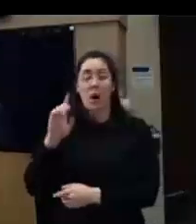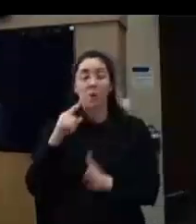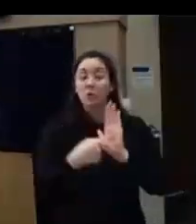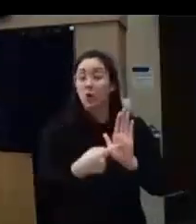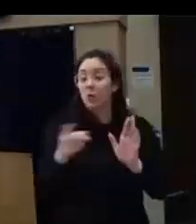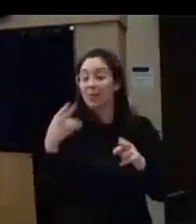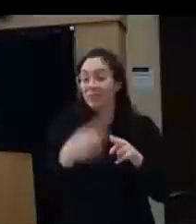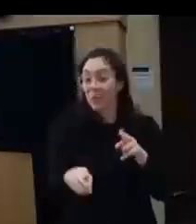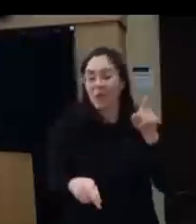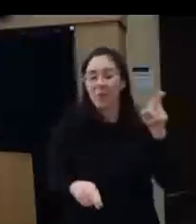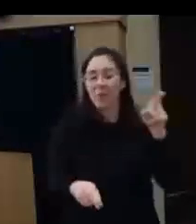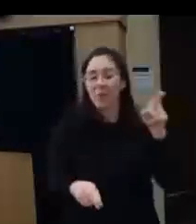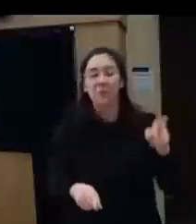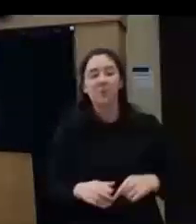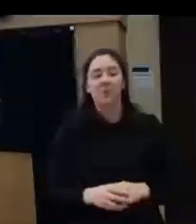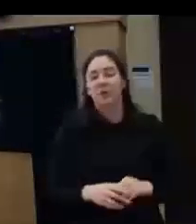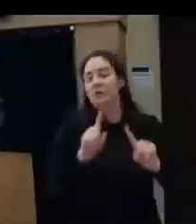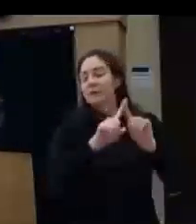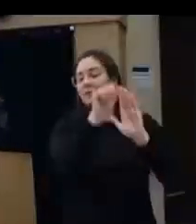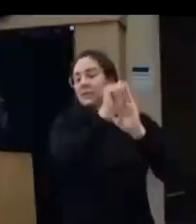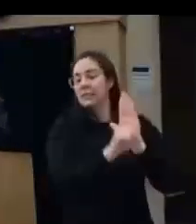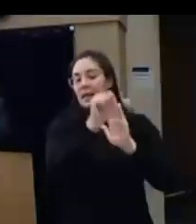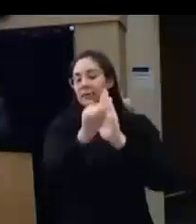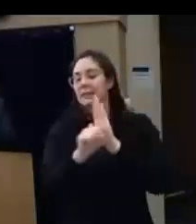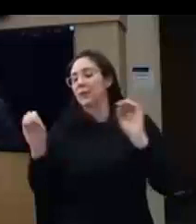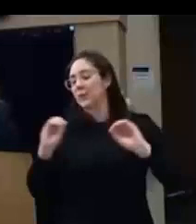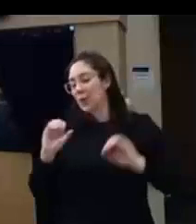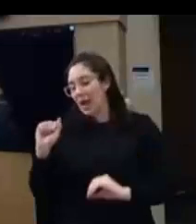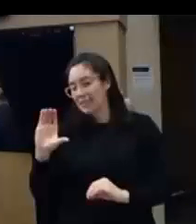quickly so we can see that there lot of states that have no ACD patients anyways here's the QR